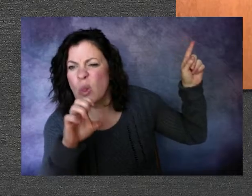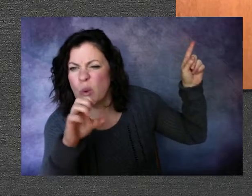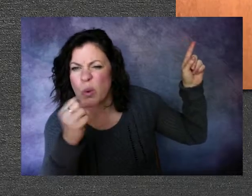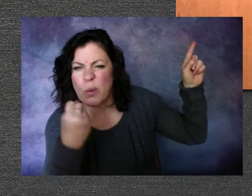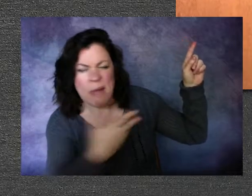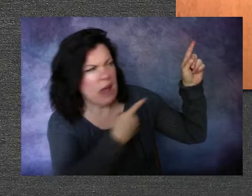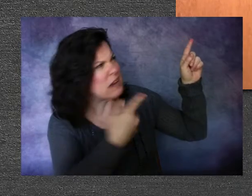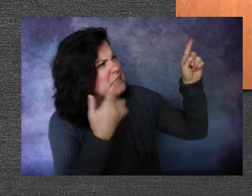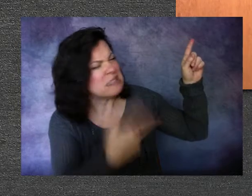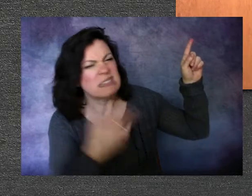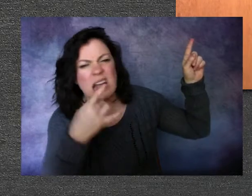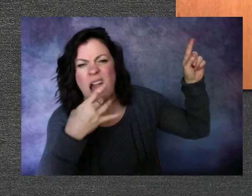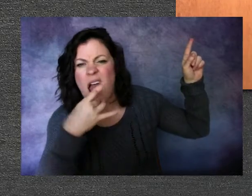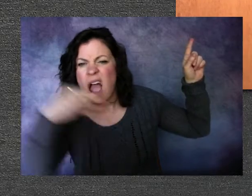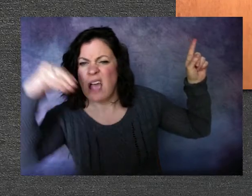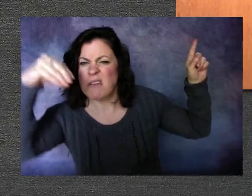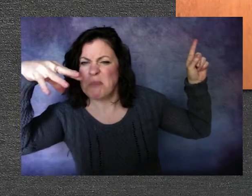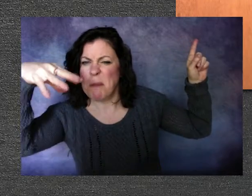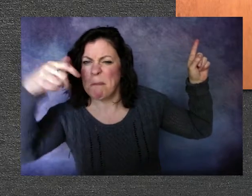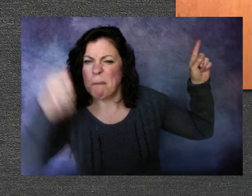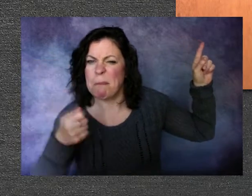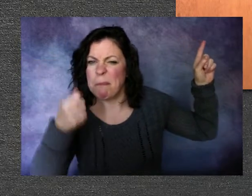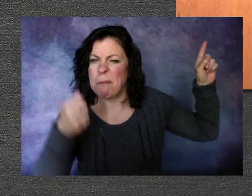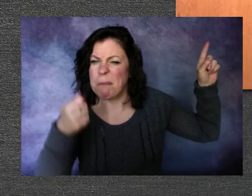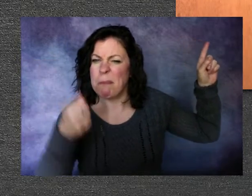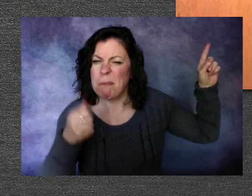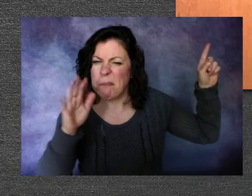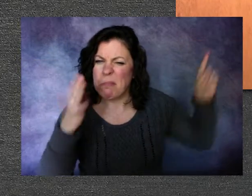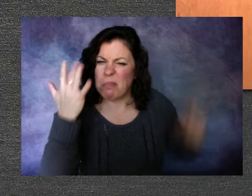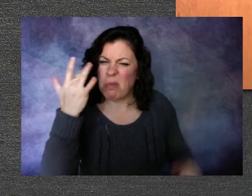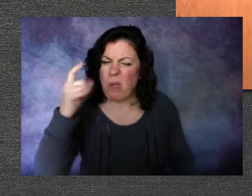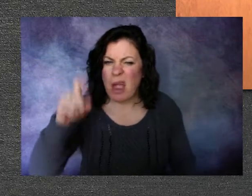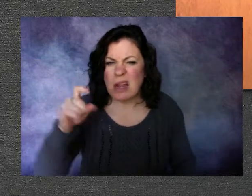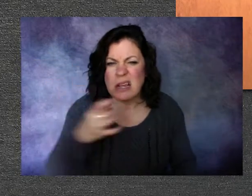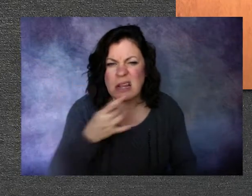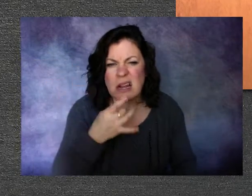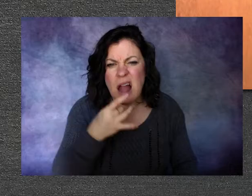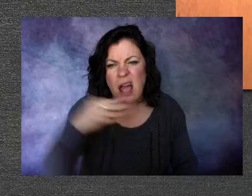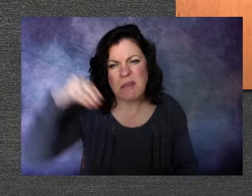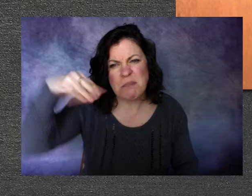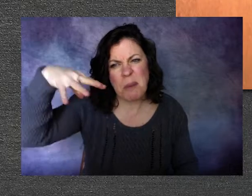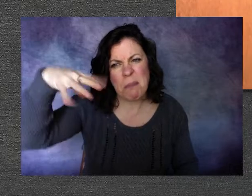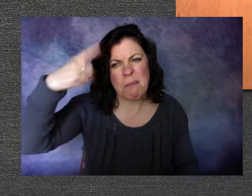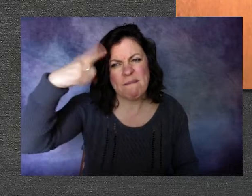We have up a lamp. Why might George need a lamp?